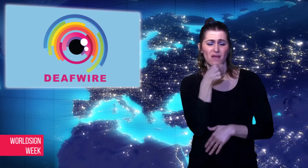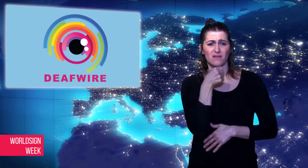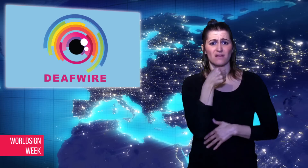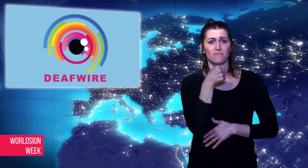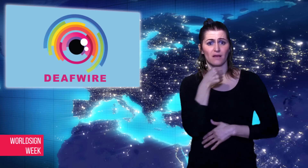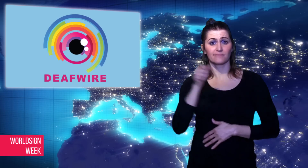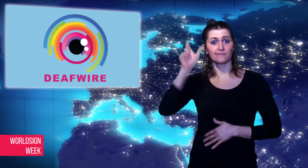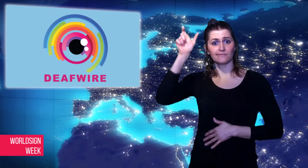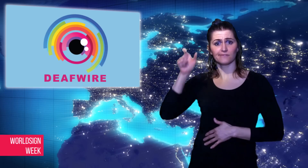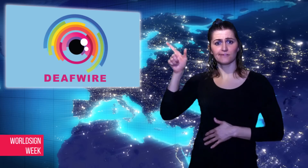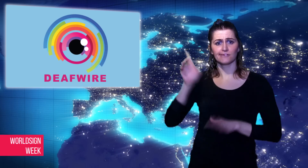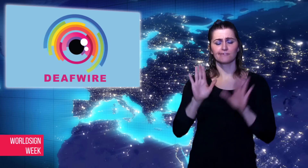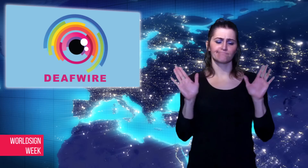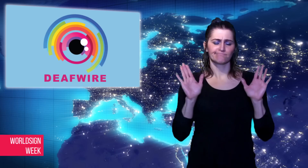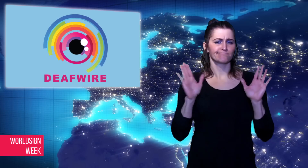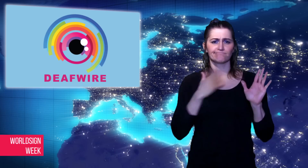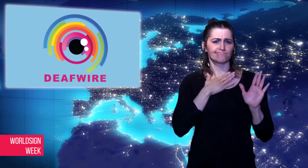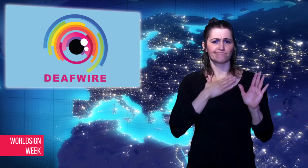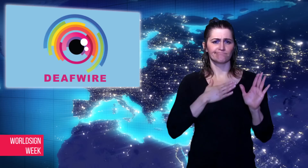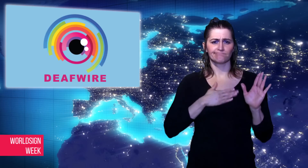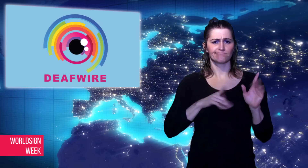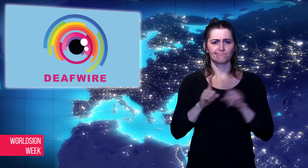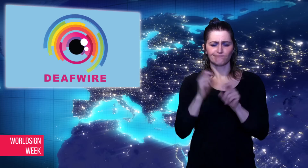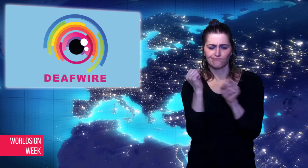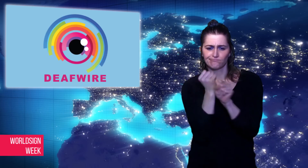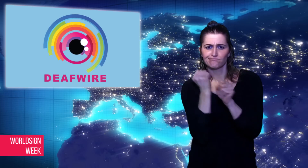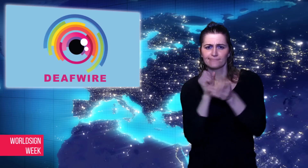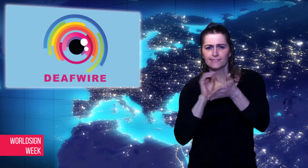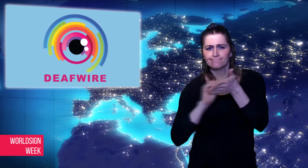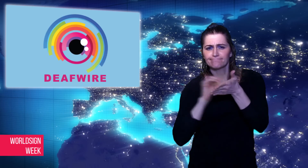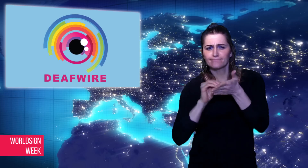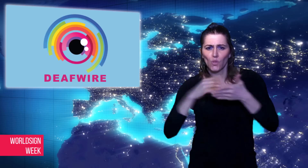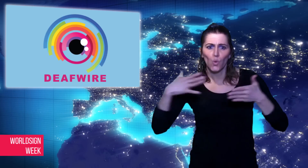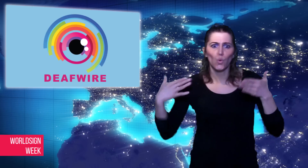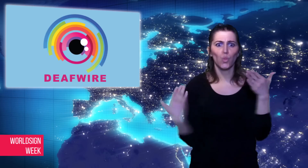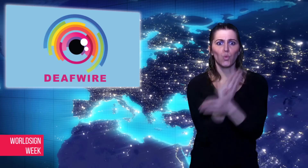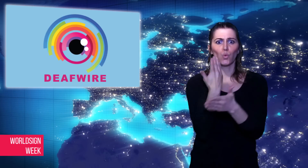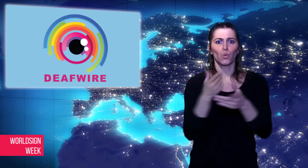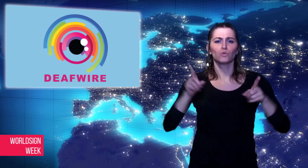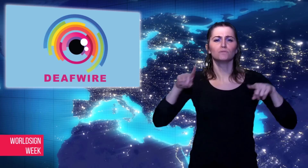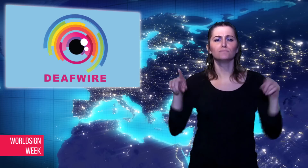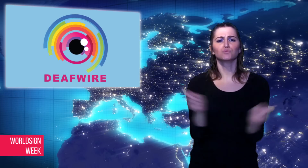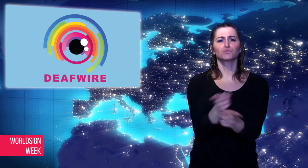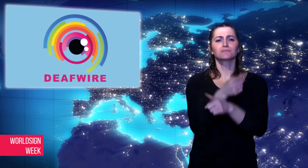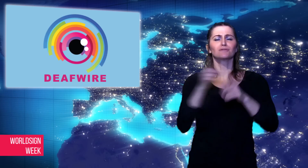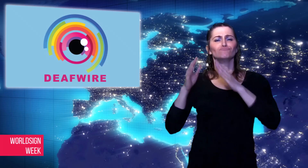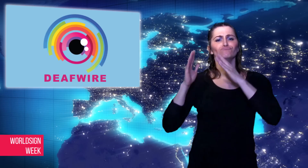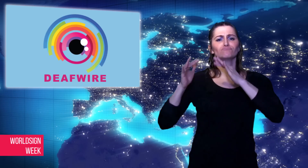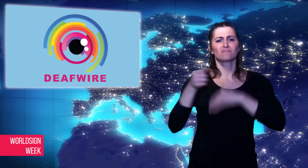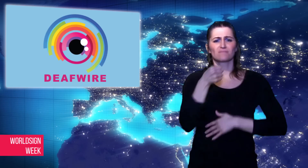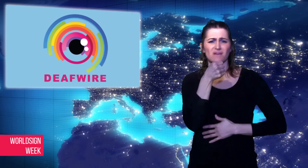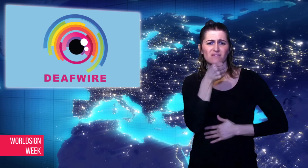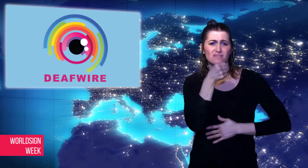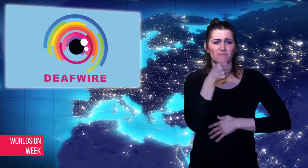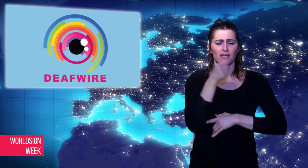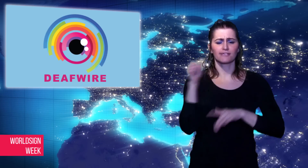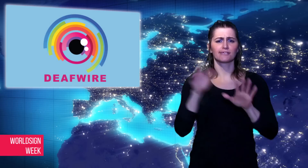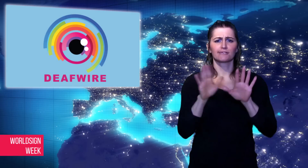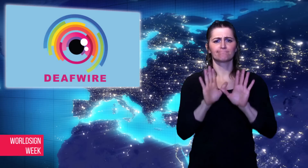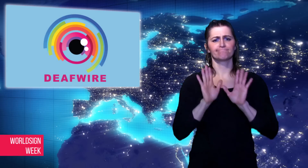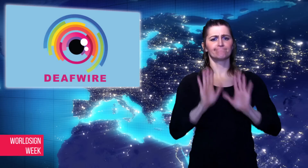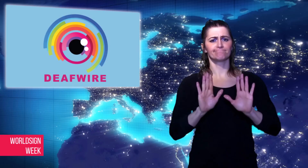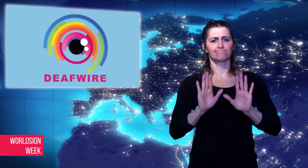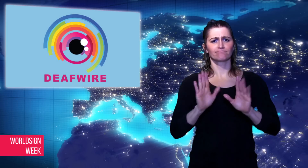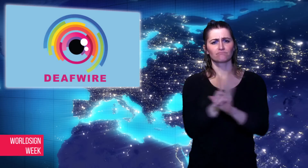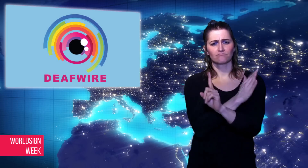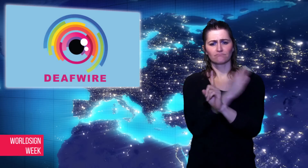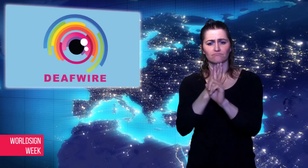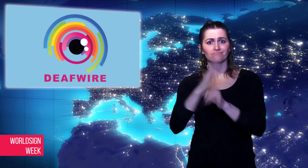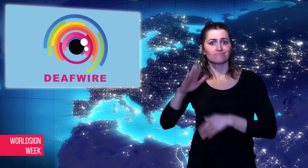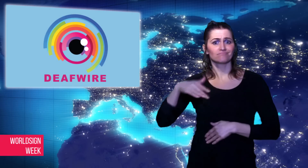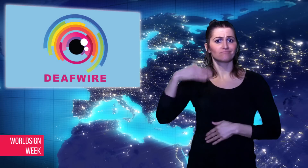brother. He stated in an interview, "I've